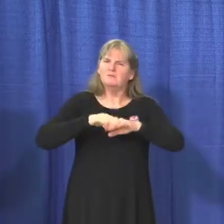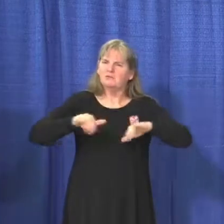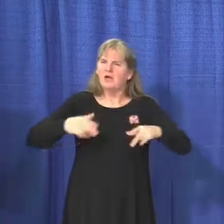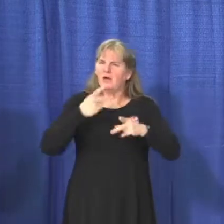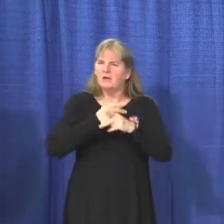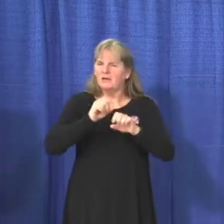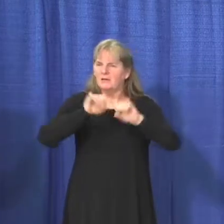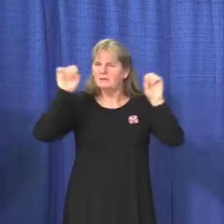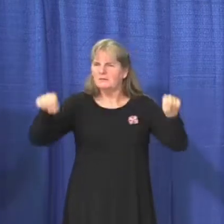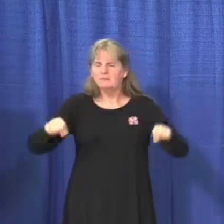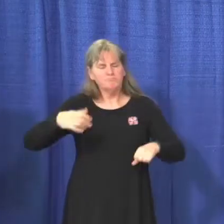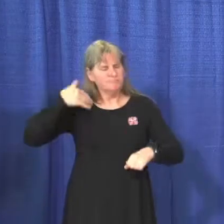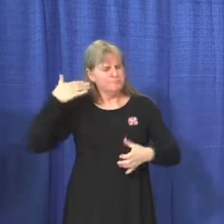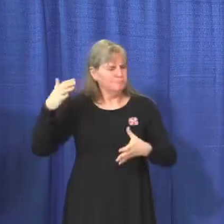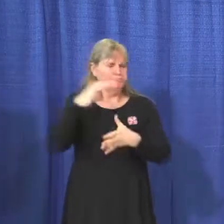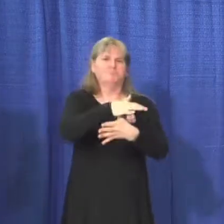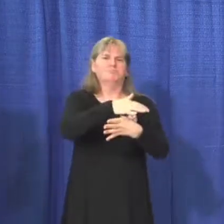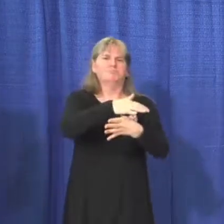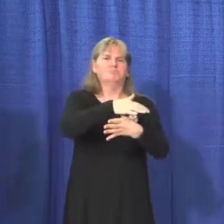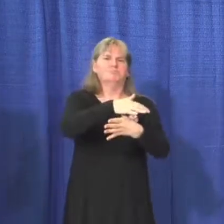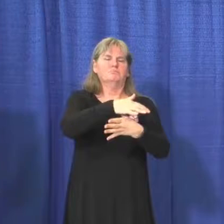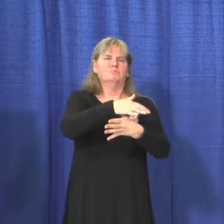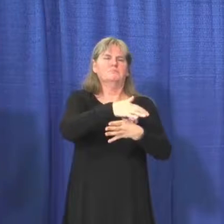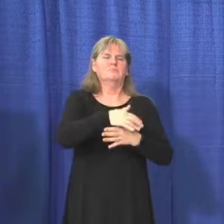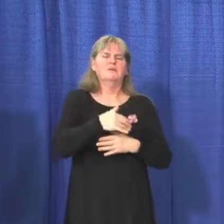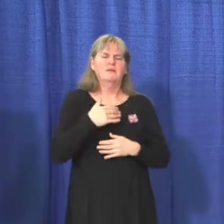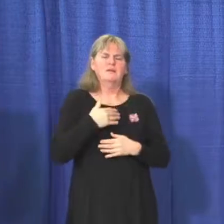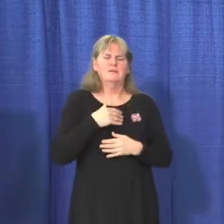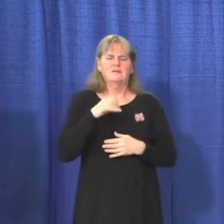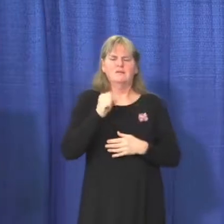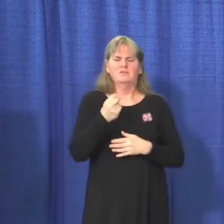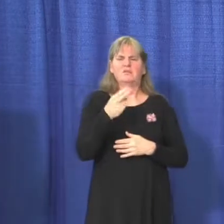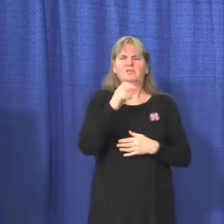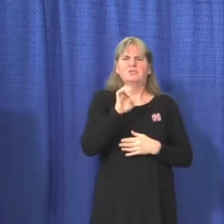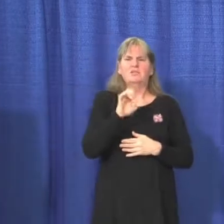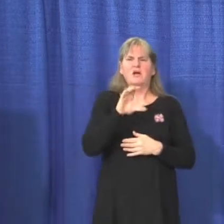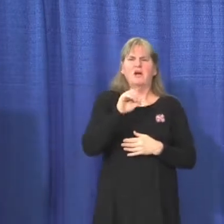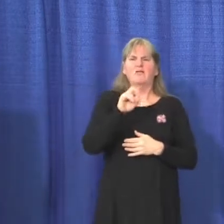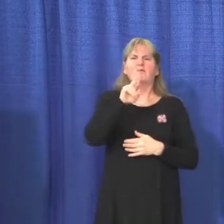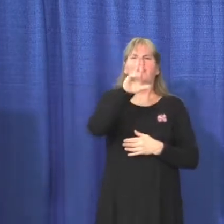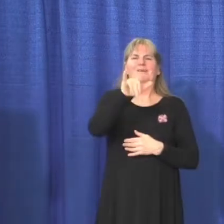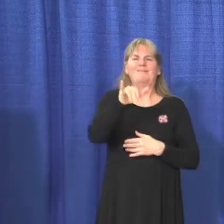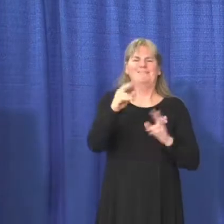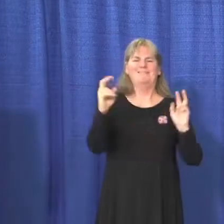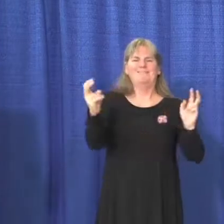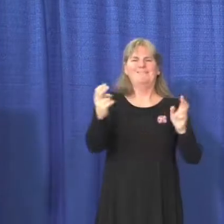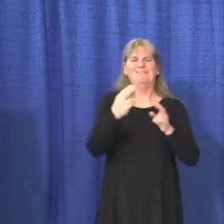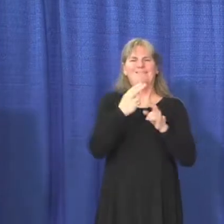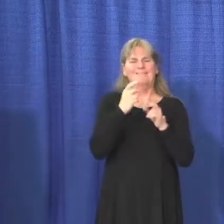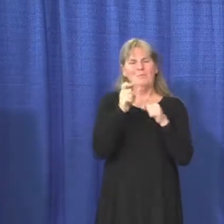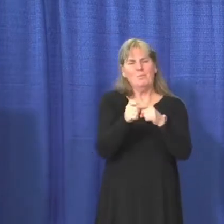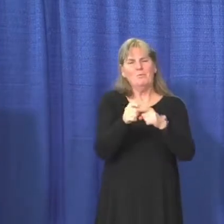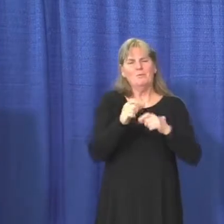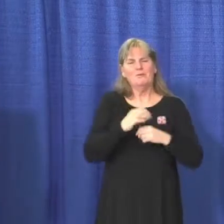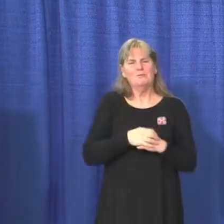being used, she recovery, that is being used worldwide.